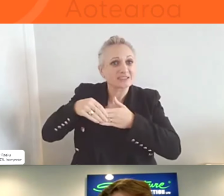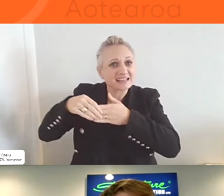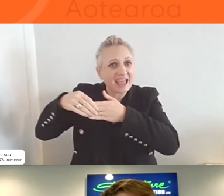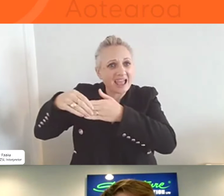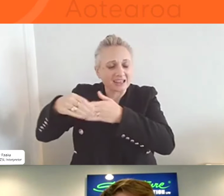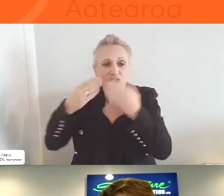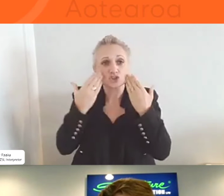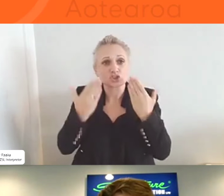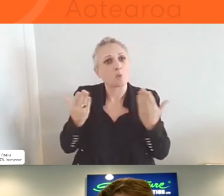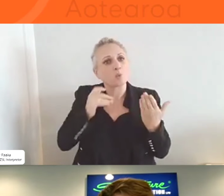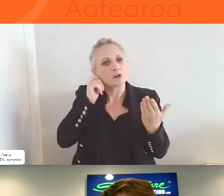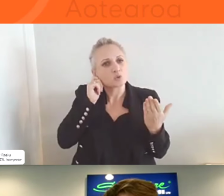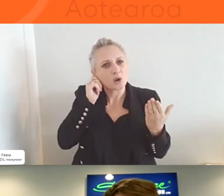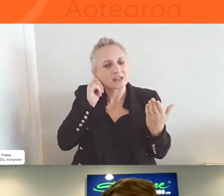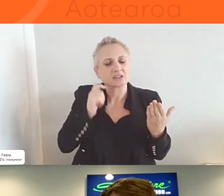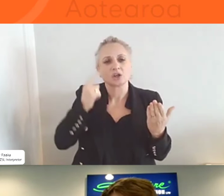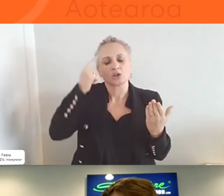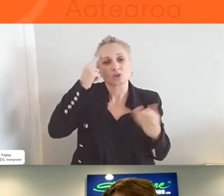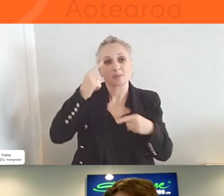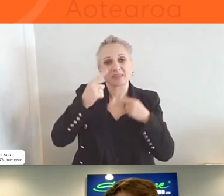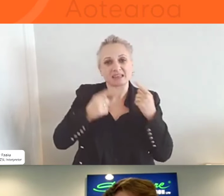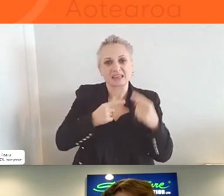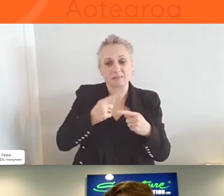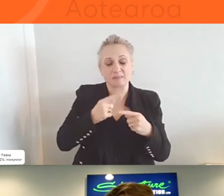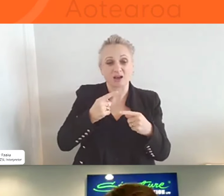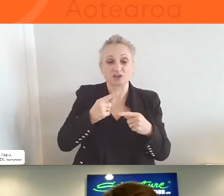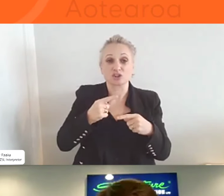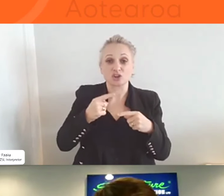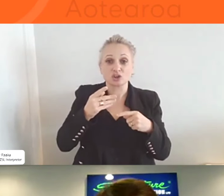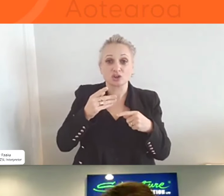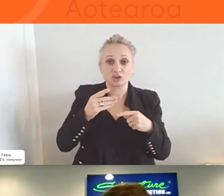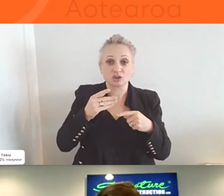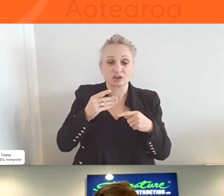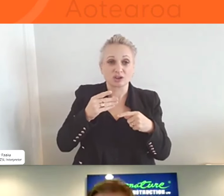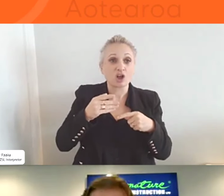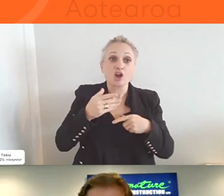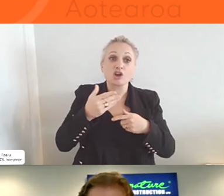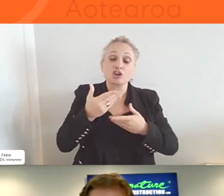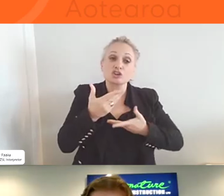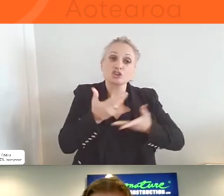I'm thinking if we've got service dogs, the last thing we want to do is put AstroTurf in. So that's probably a good thought there,